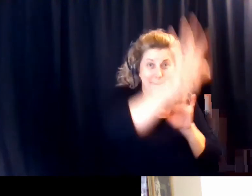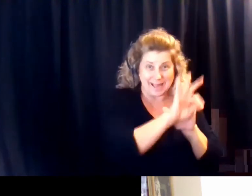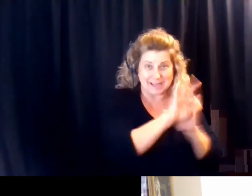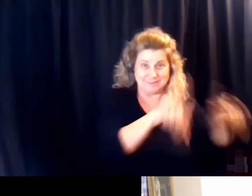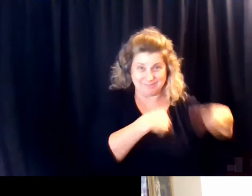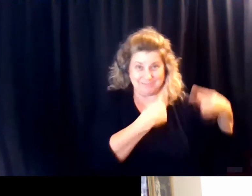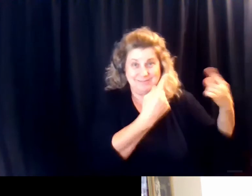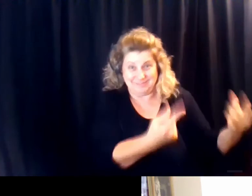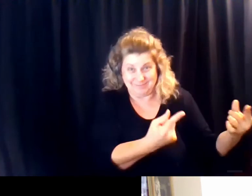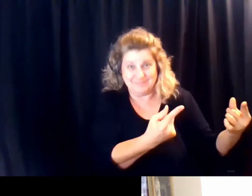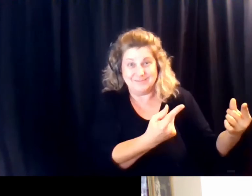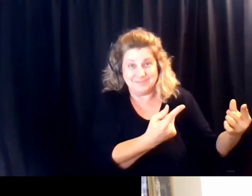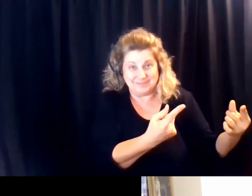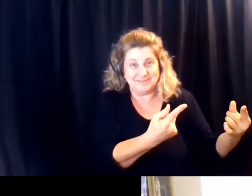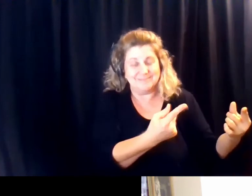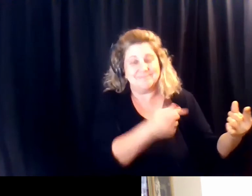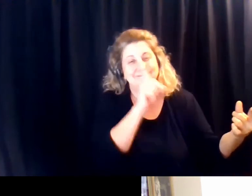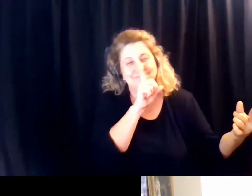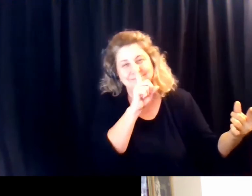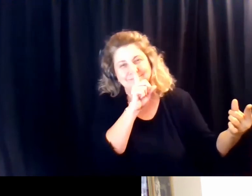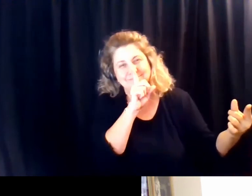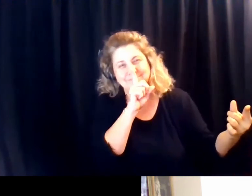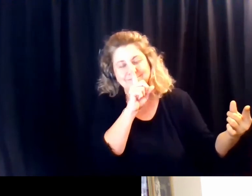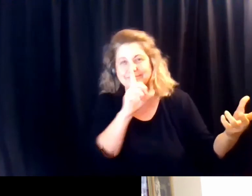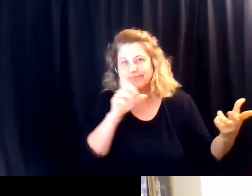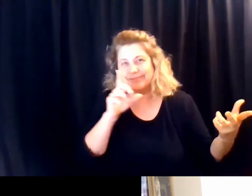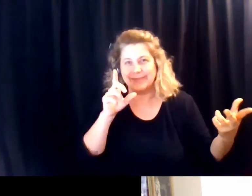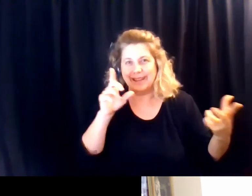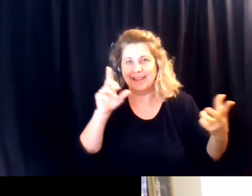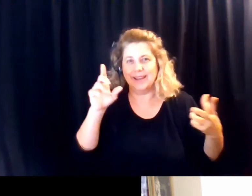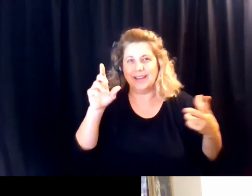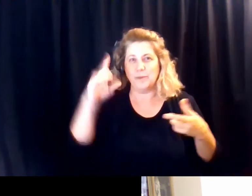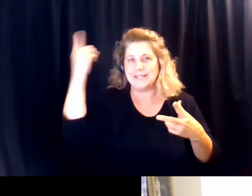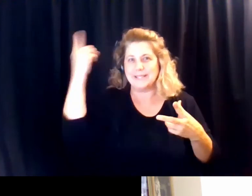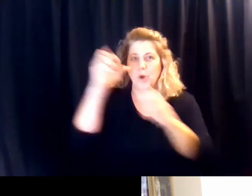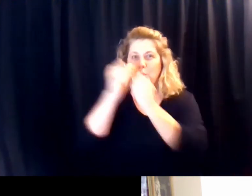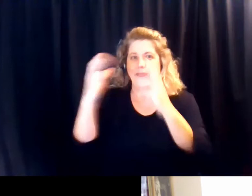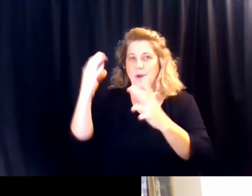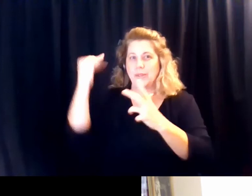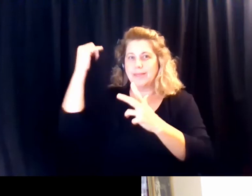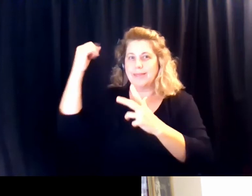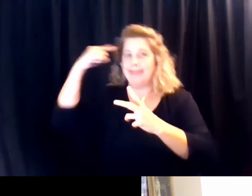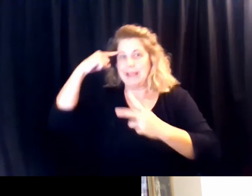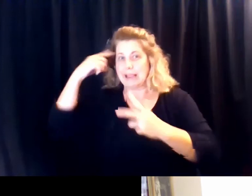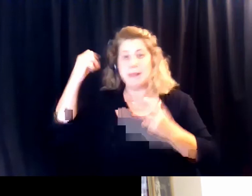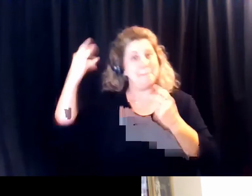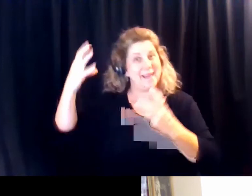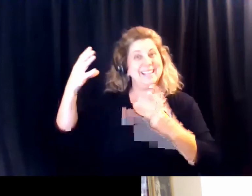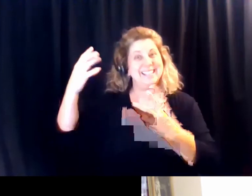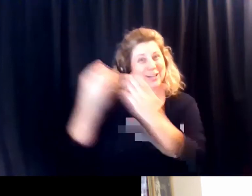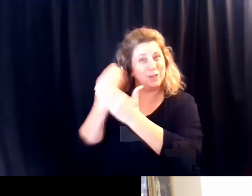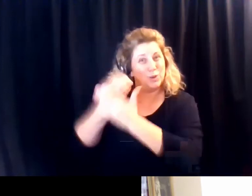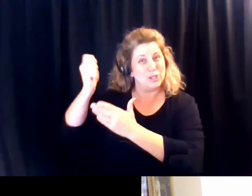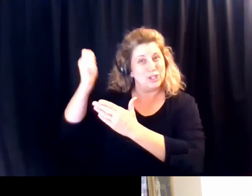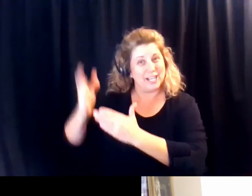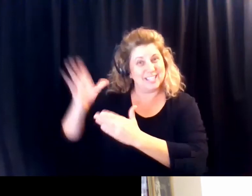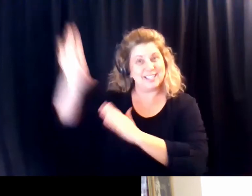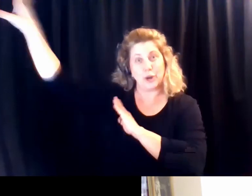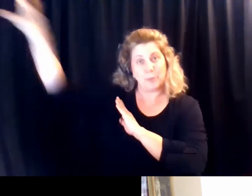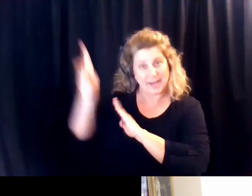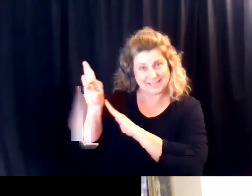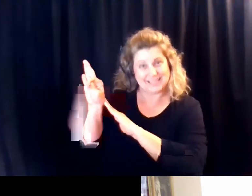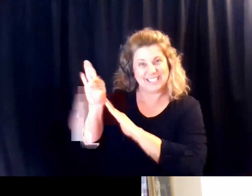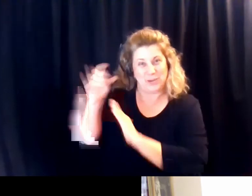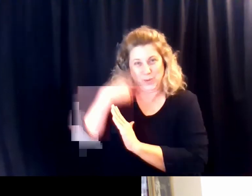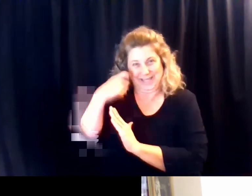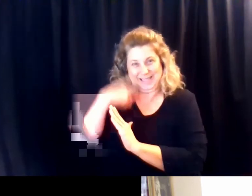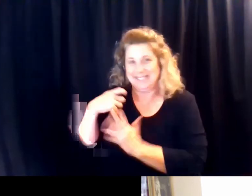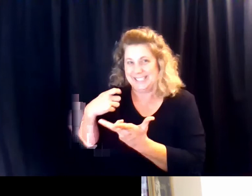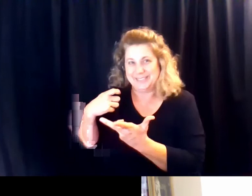Judith Heumann: I think the issues are our impact and our knowledge and our ability to really try to influence at the city, county, state and federal level budgets.